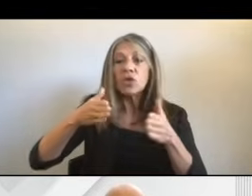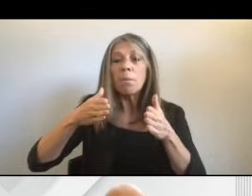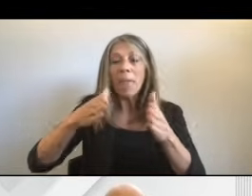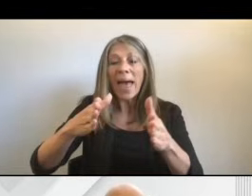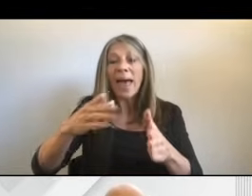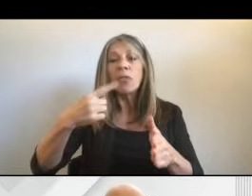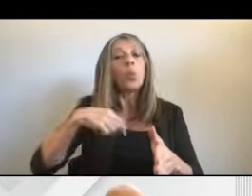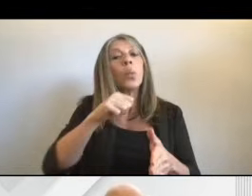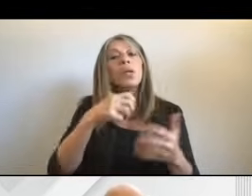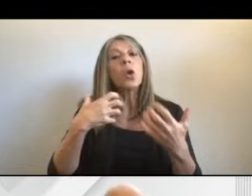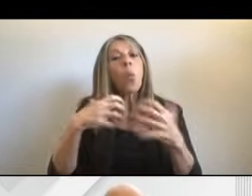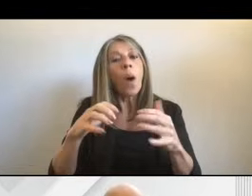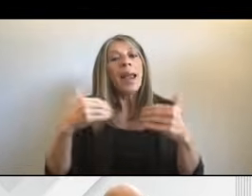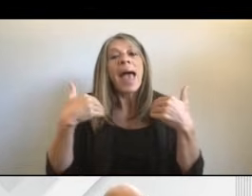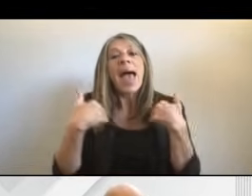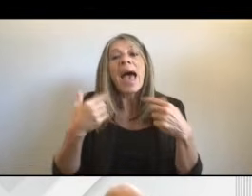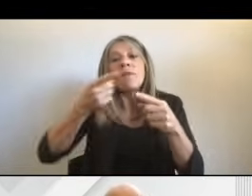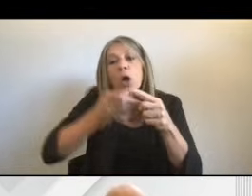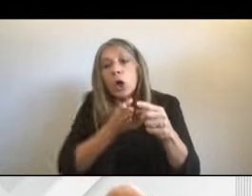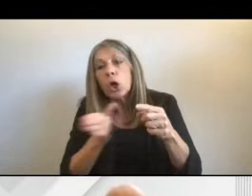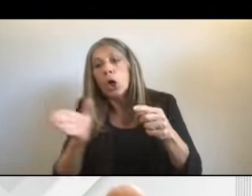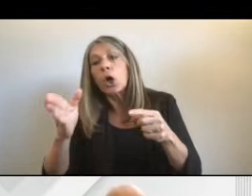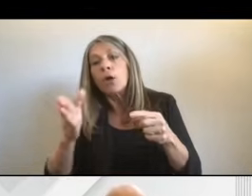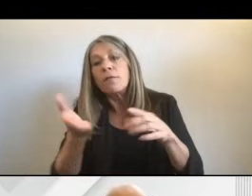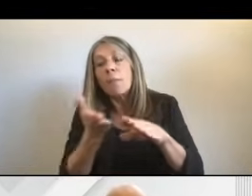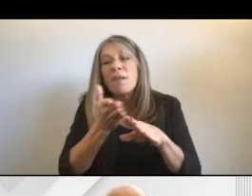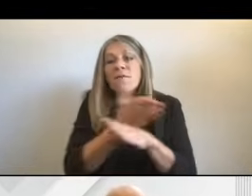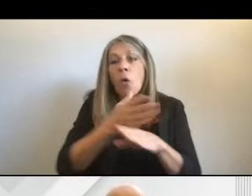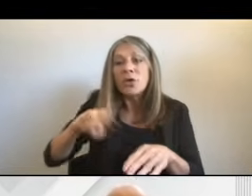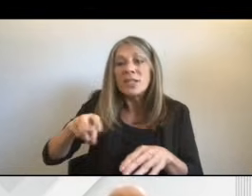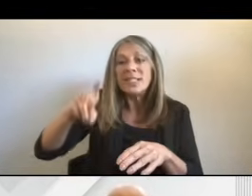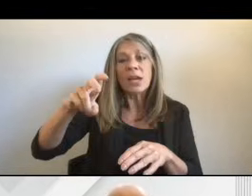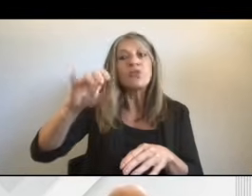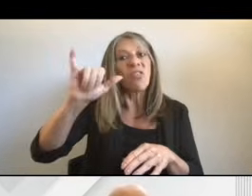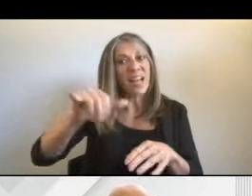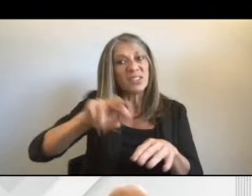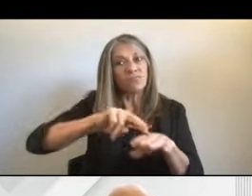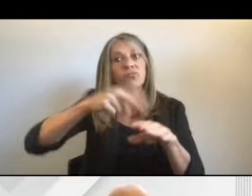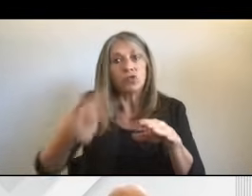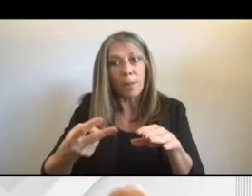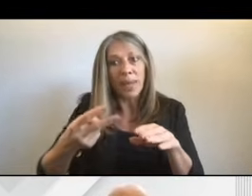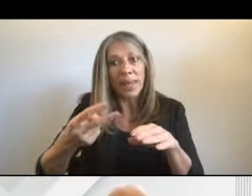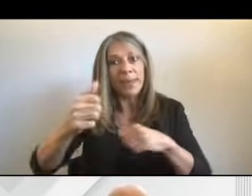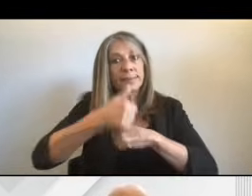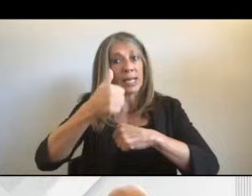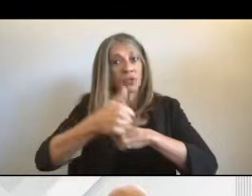before a set of stairs because that's actually a tripping hazard. So the edge protection must be